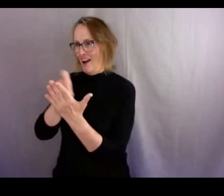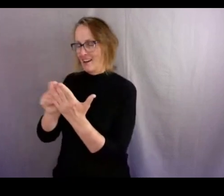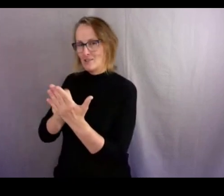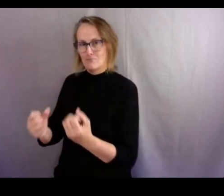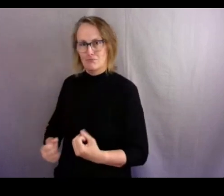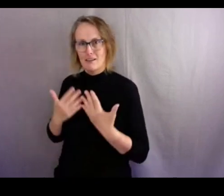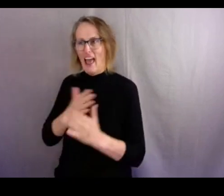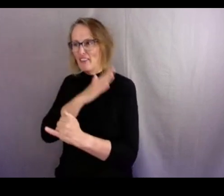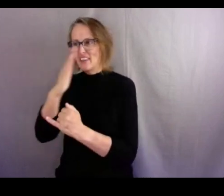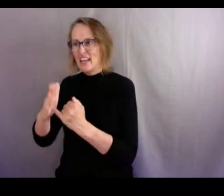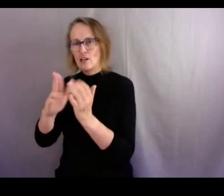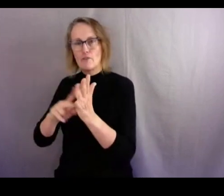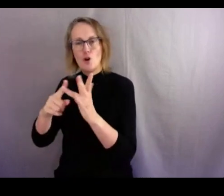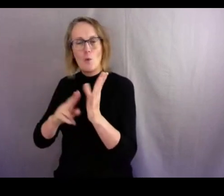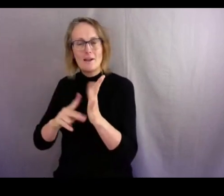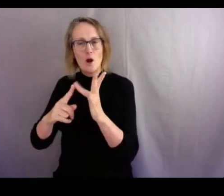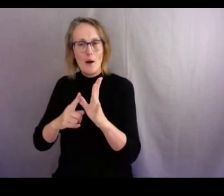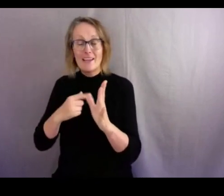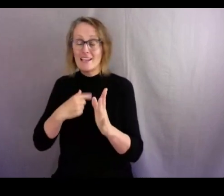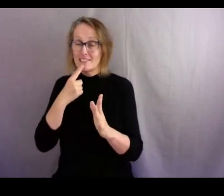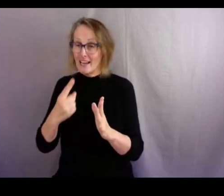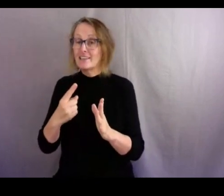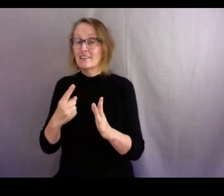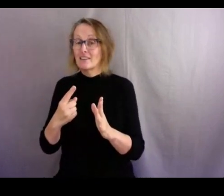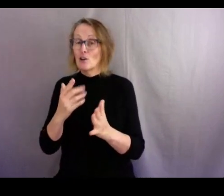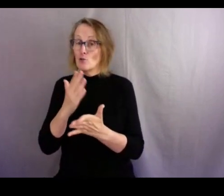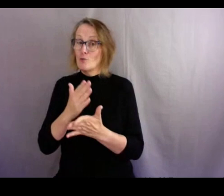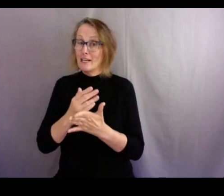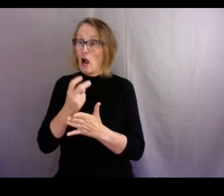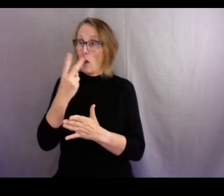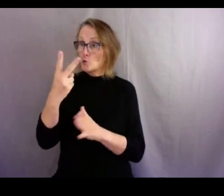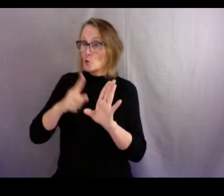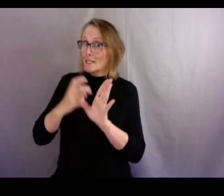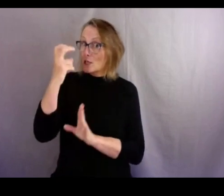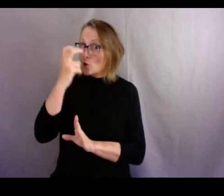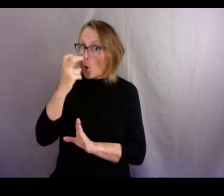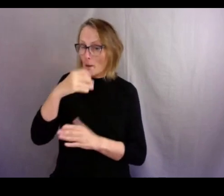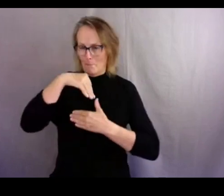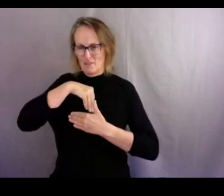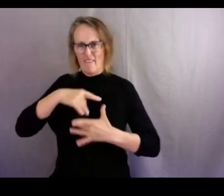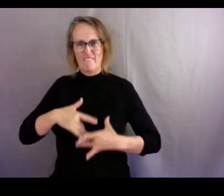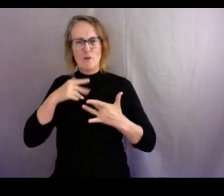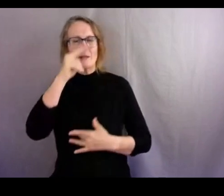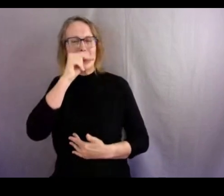"I went away two years older, younger by 20 years, more of a barbarian too, and yet knowing more."